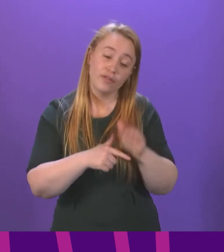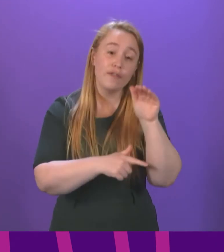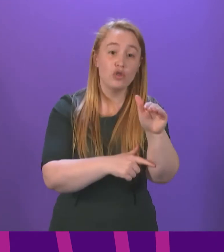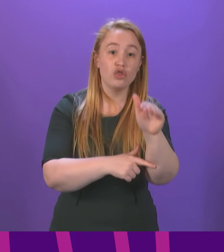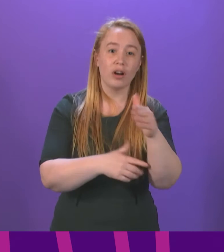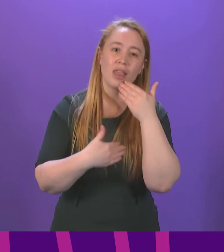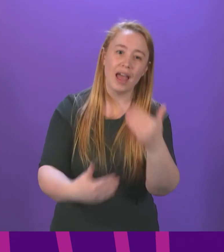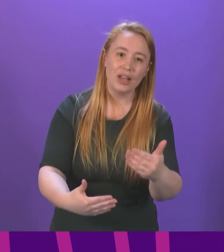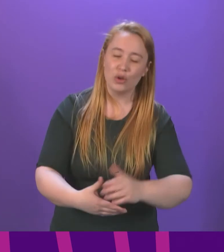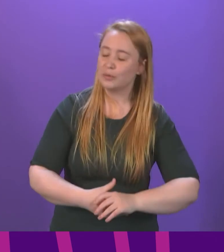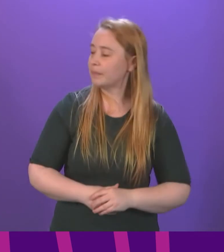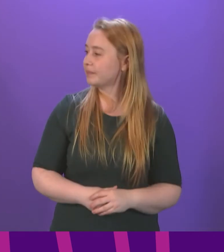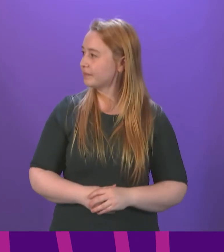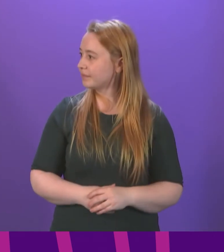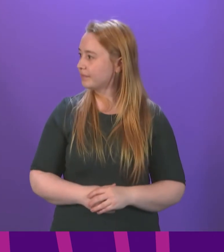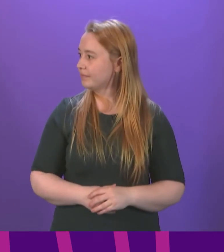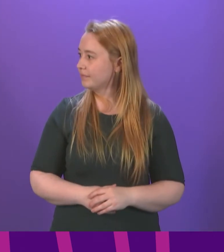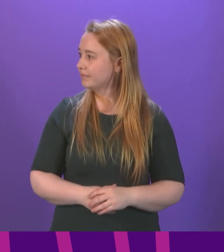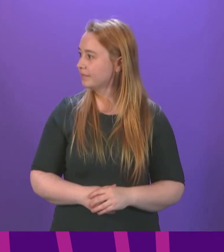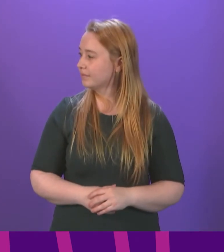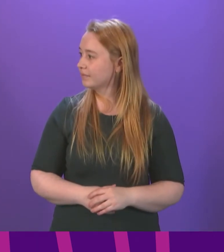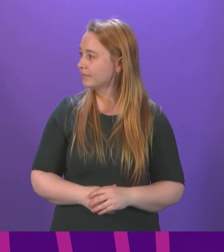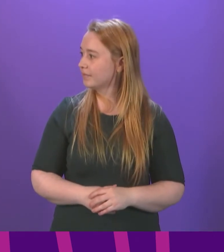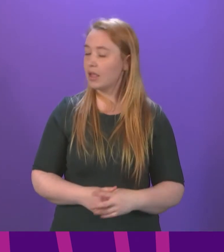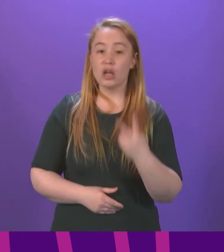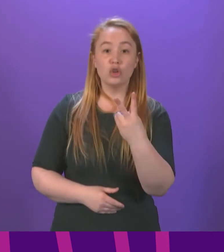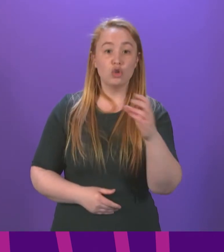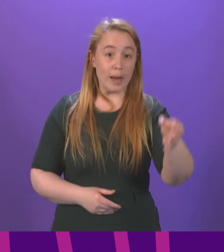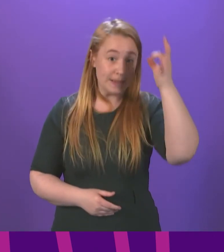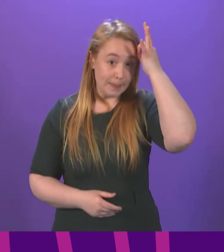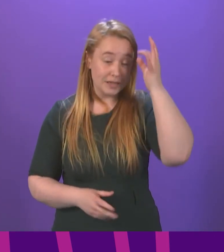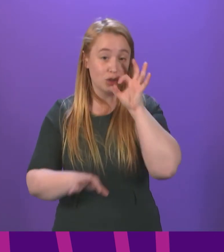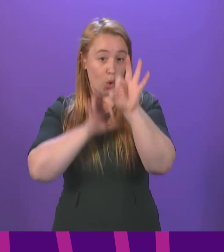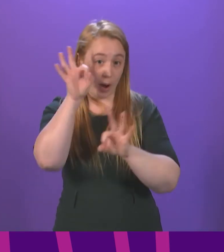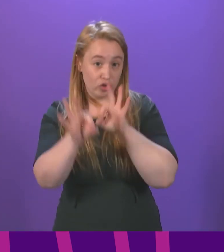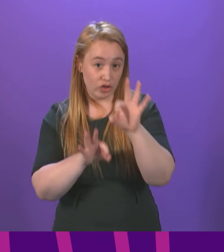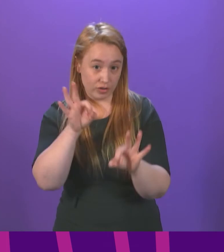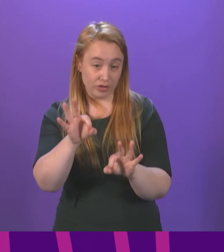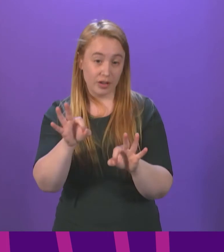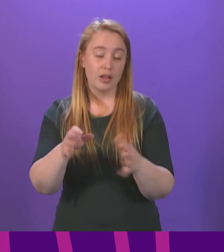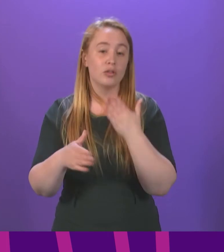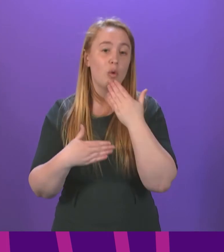The Deputy Presiding Officer: We have around 20 minutes for questions. I ask members who are present in the chamber and who wish to ask a question to press their